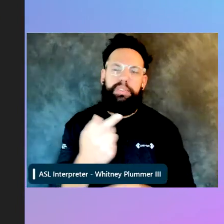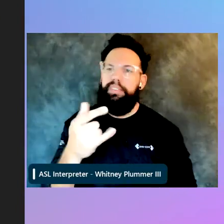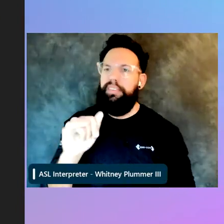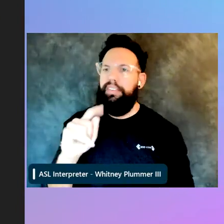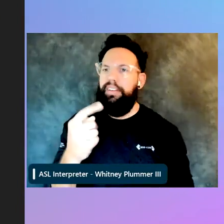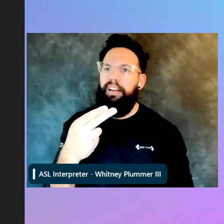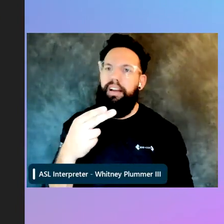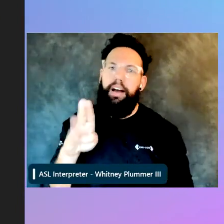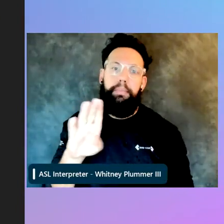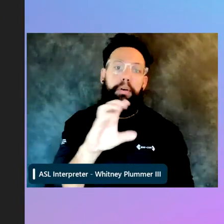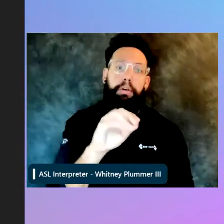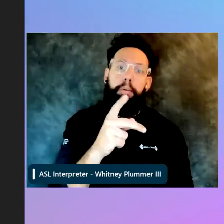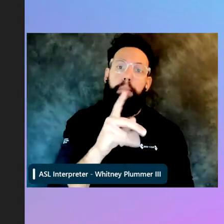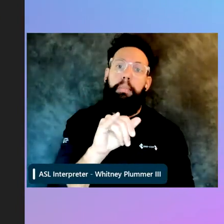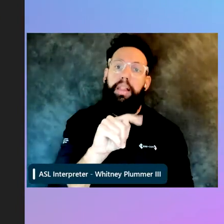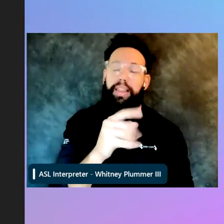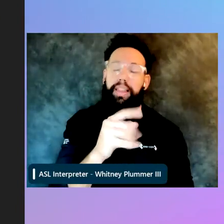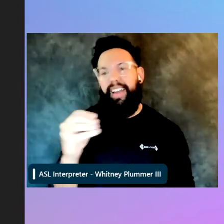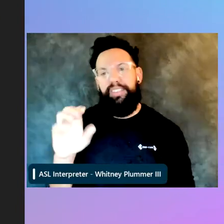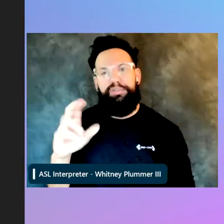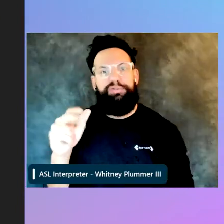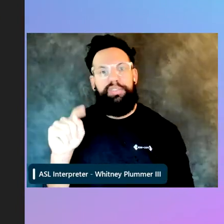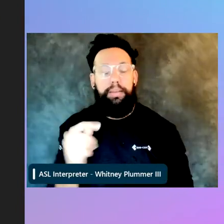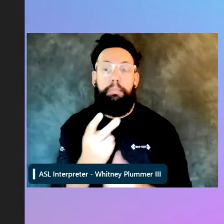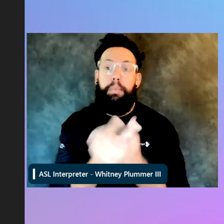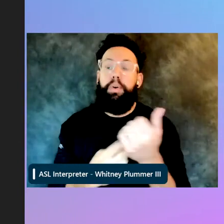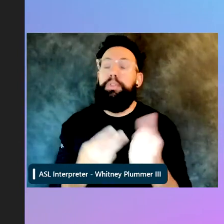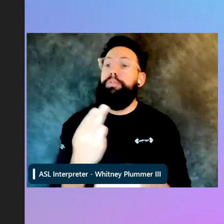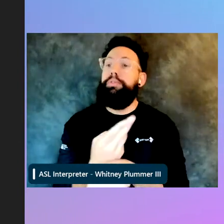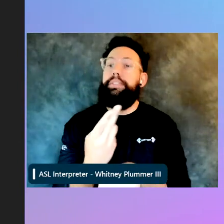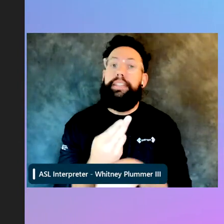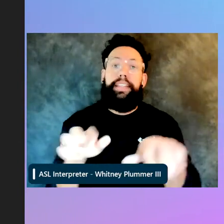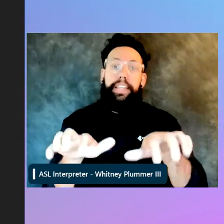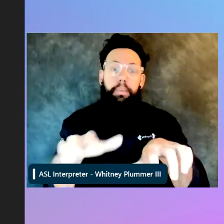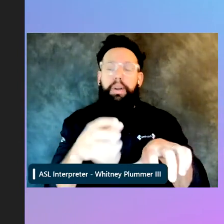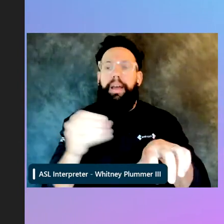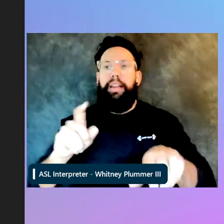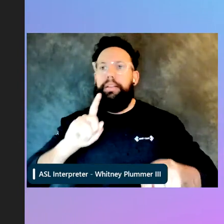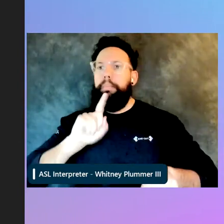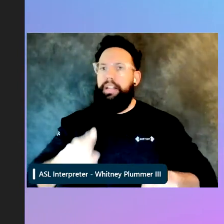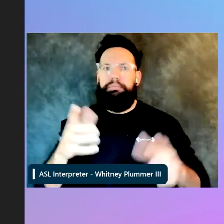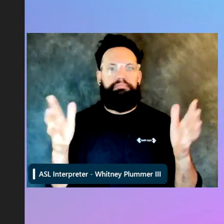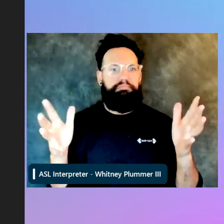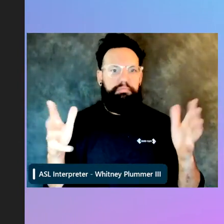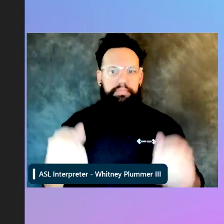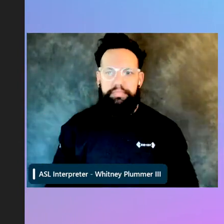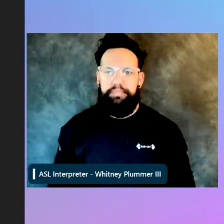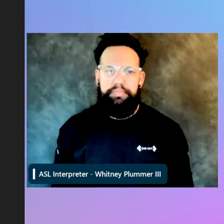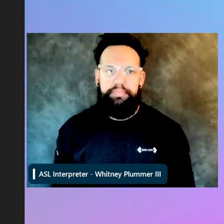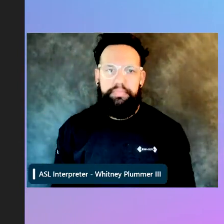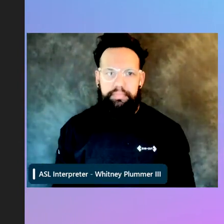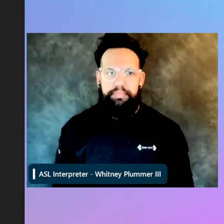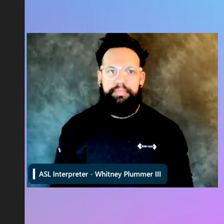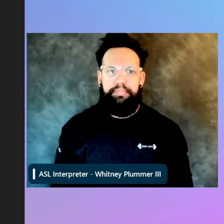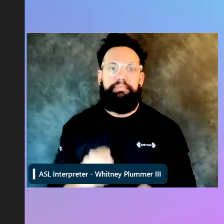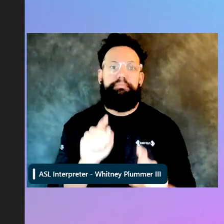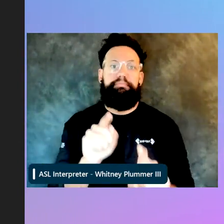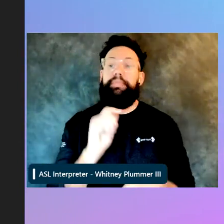Copilot chat using keyboard controls and commands only upon